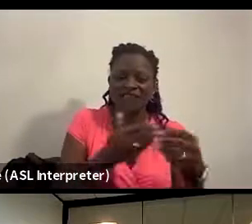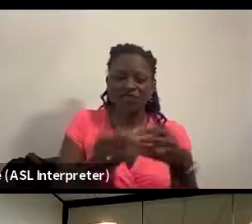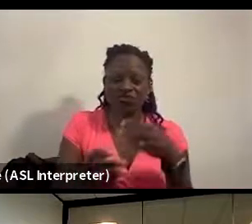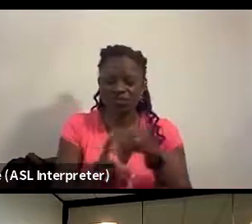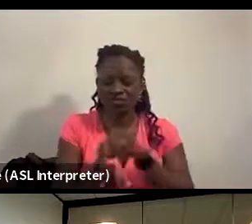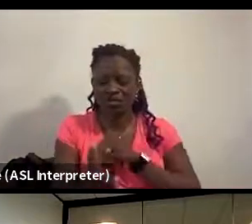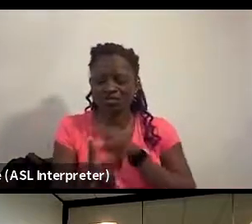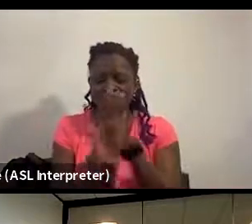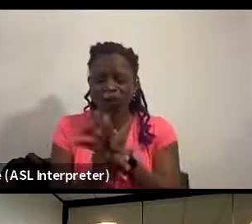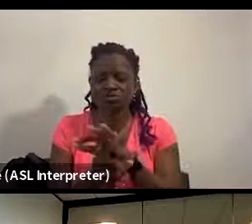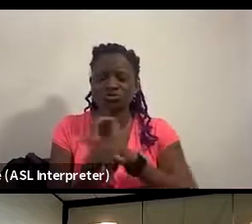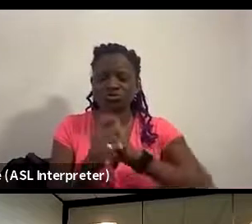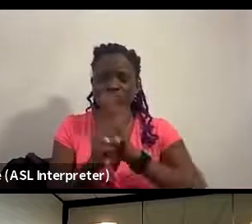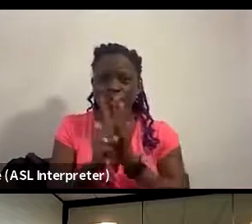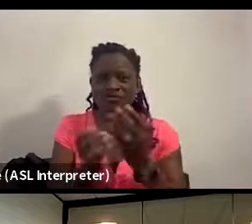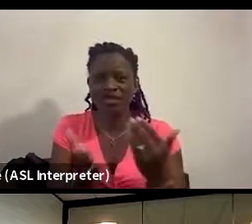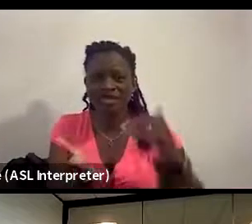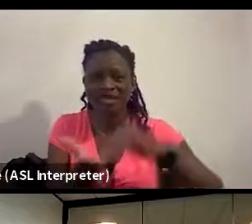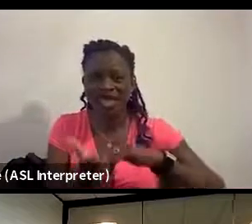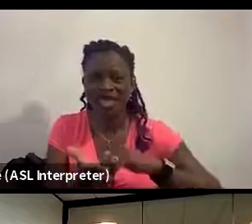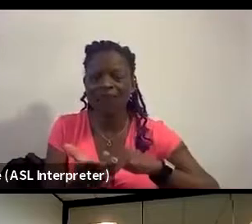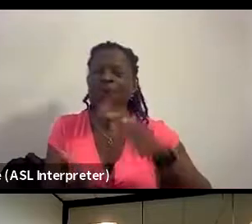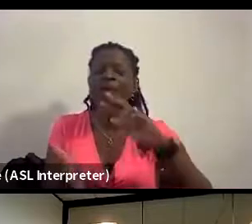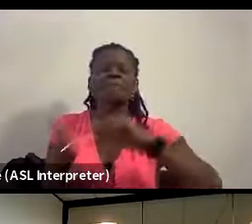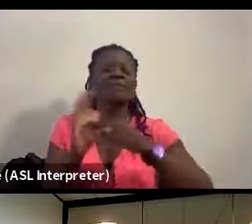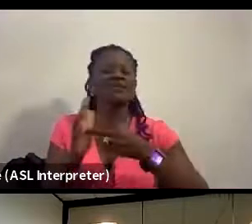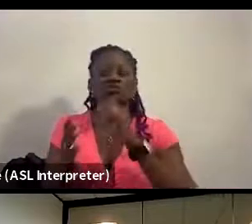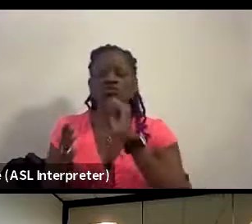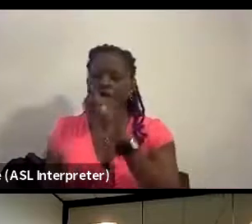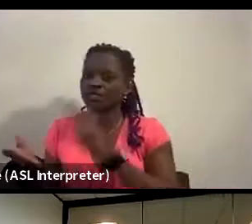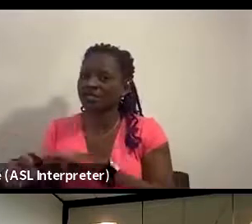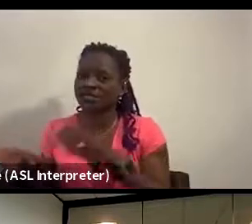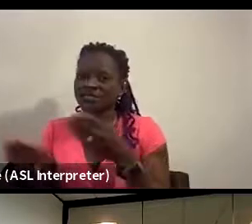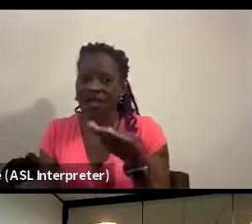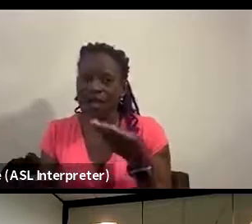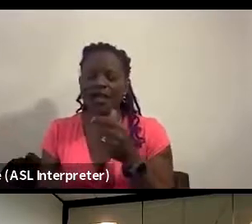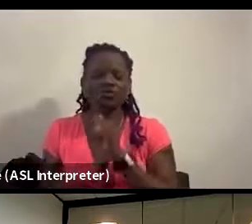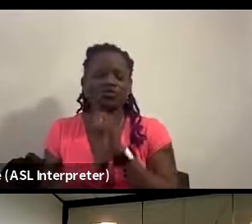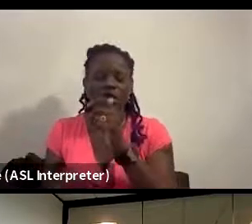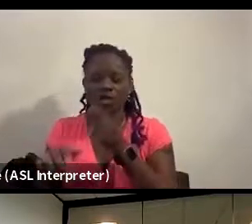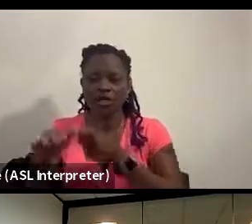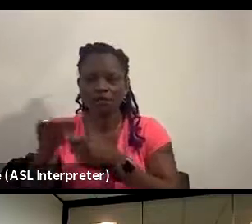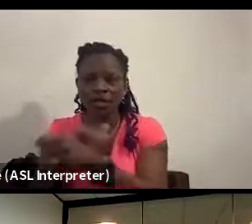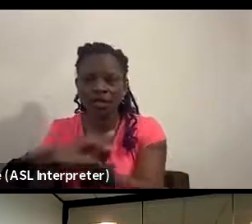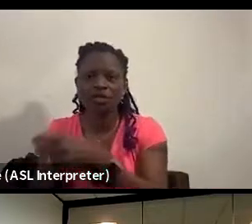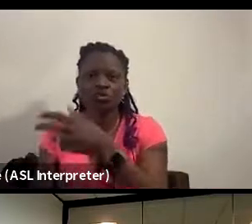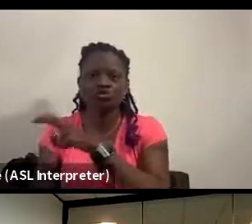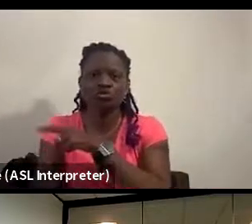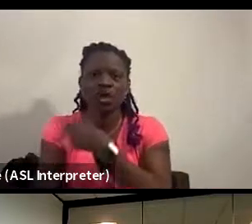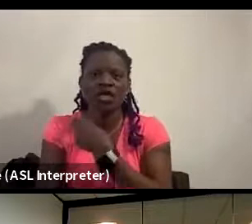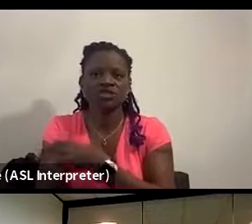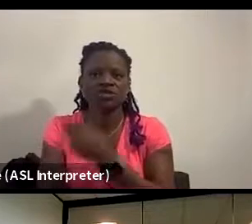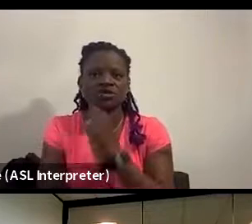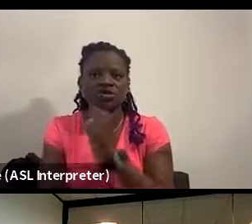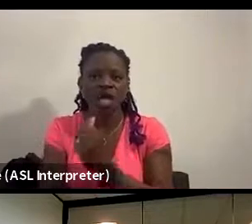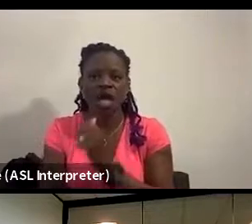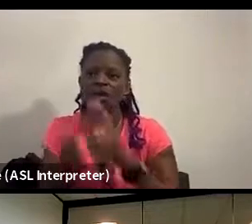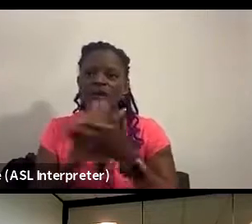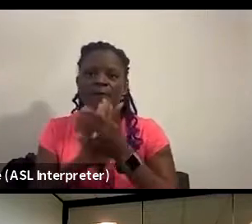positive as part of your sort of ongoing testing, you're pretty much you could be assured that you're not going to get that sick from it.